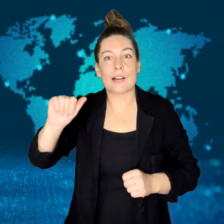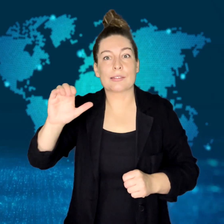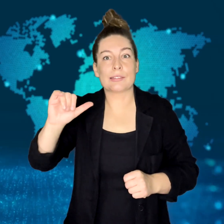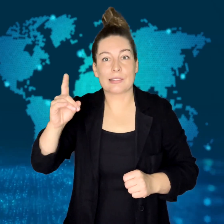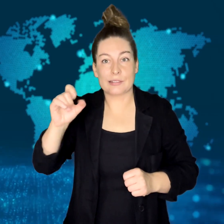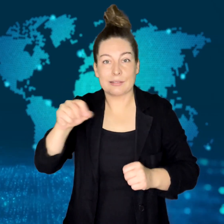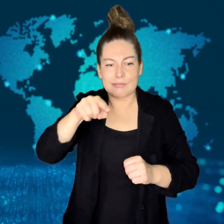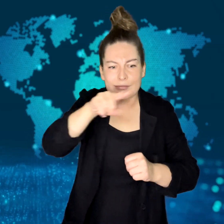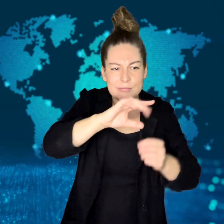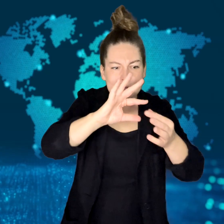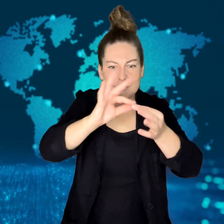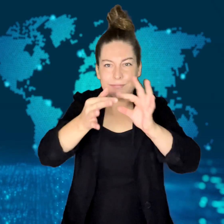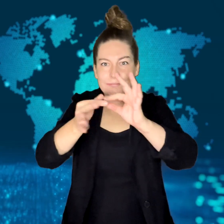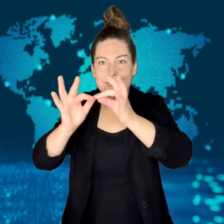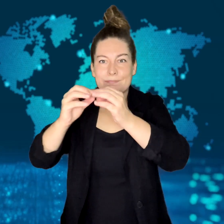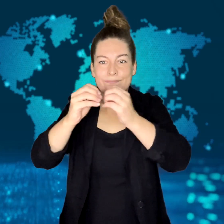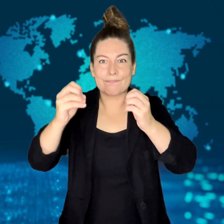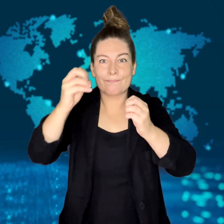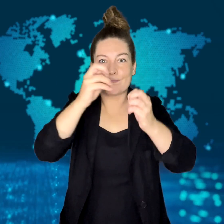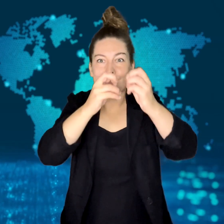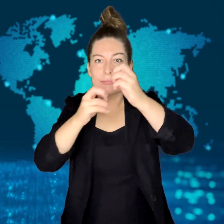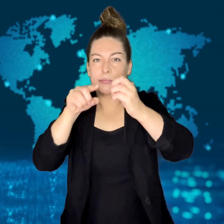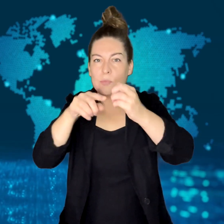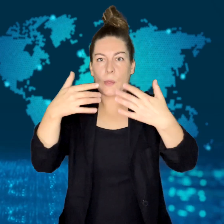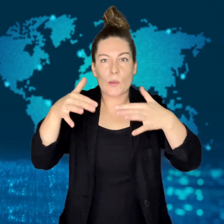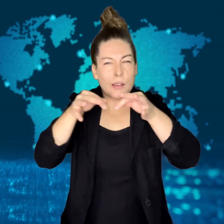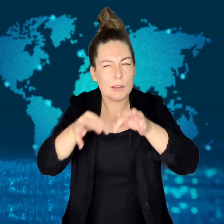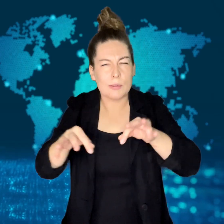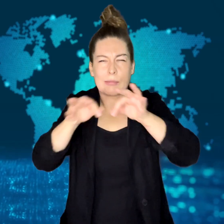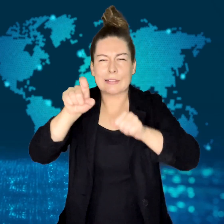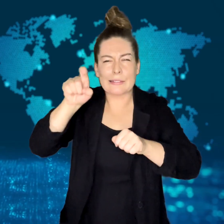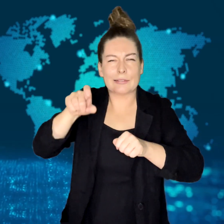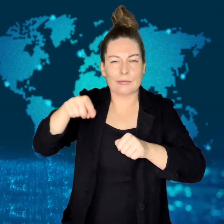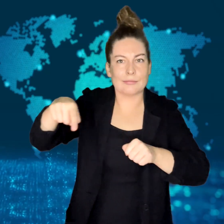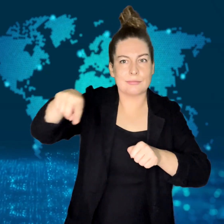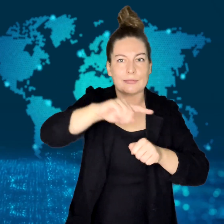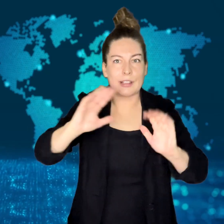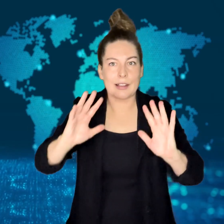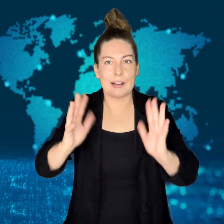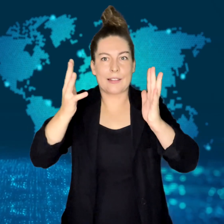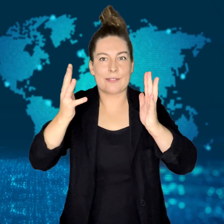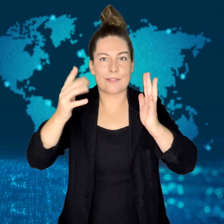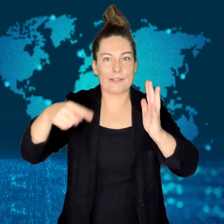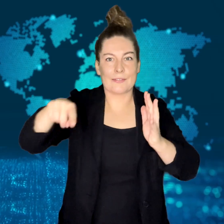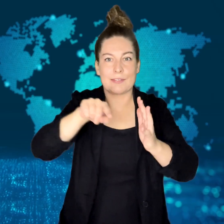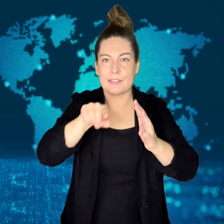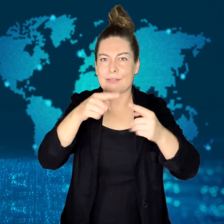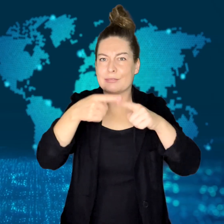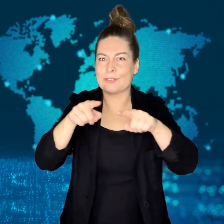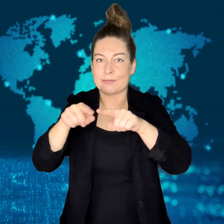in forming amino acids, which are basic ingredients of life.